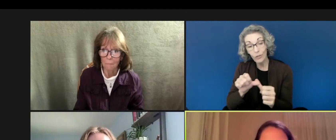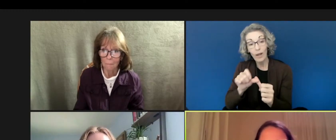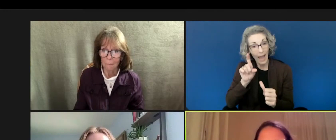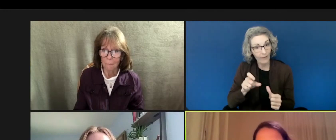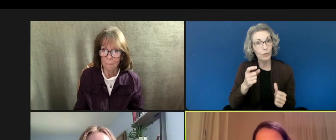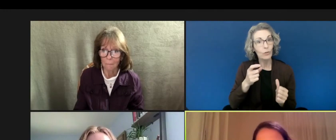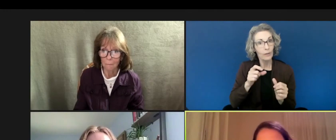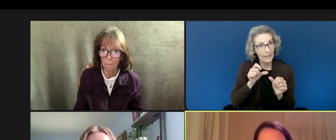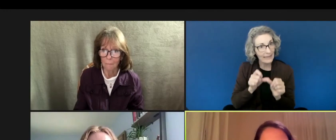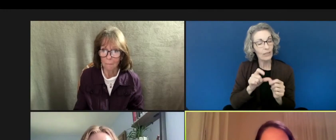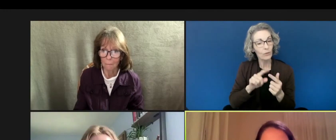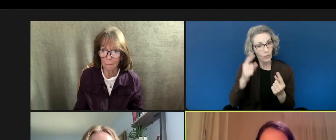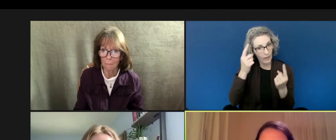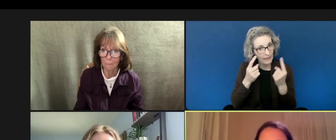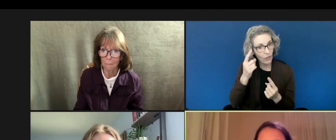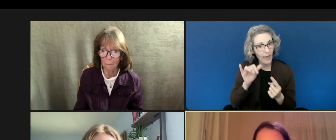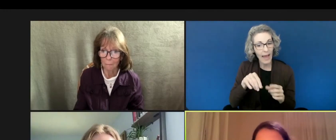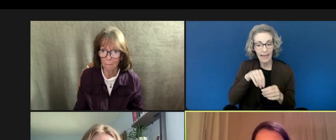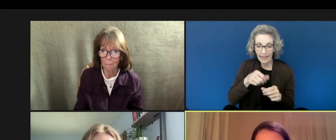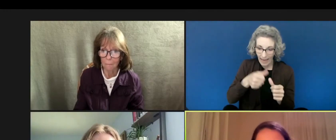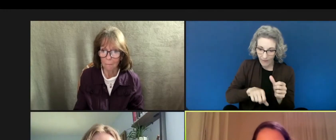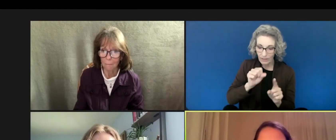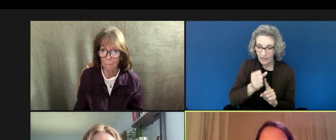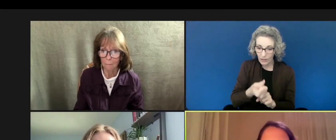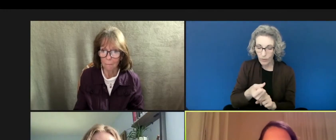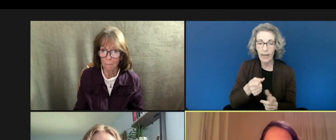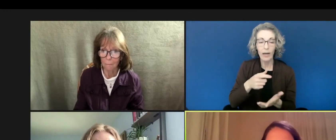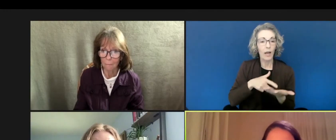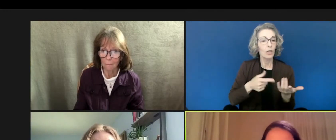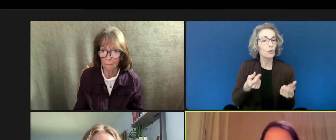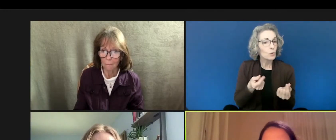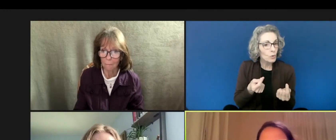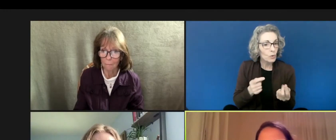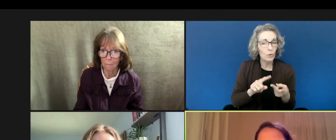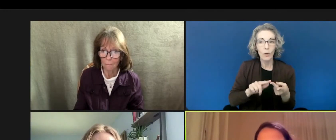every situation what to do, how to disclose, who will be my allies